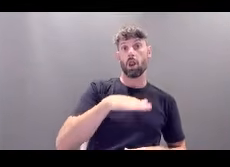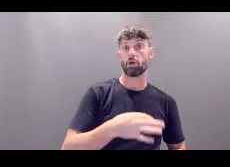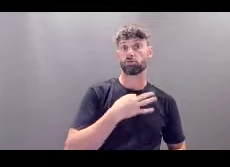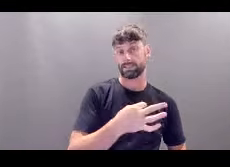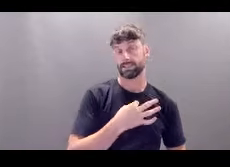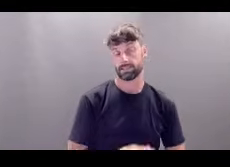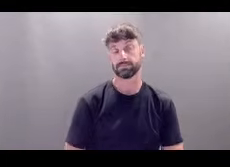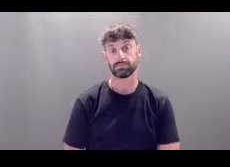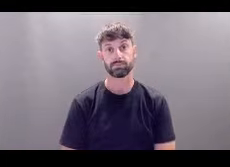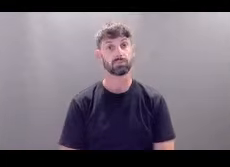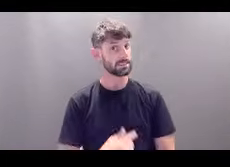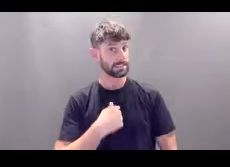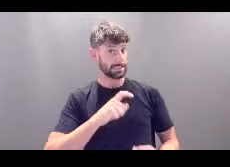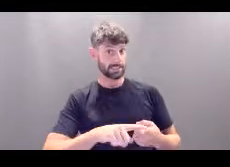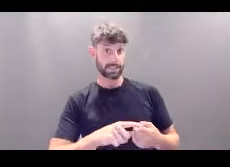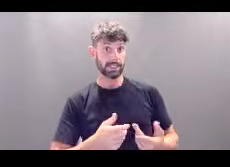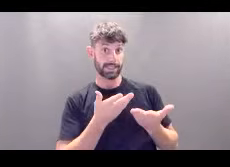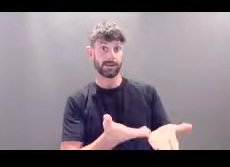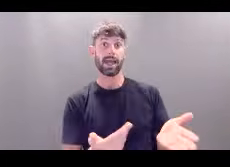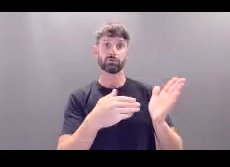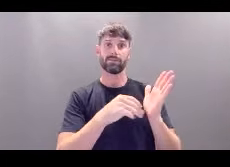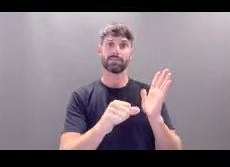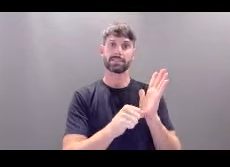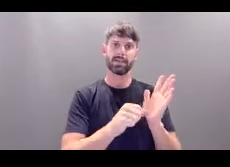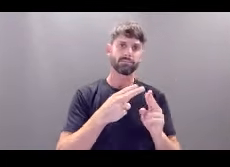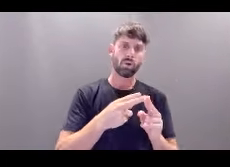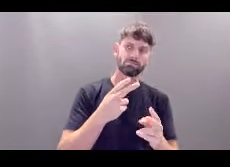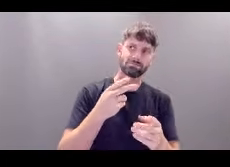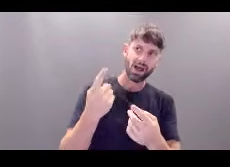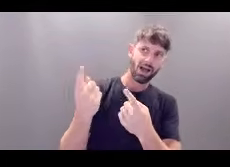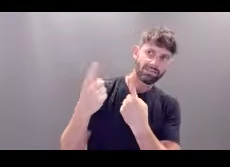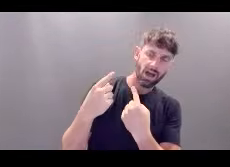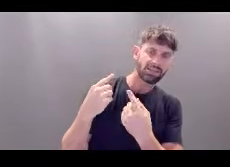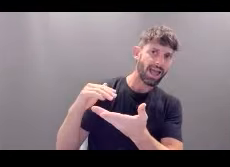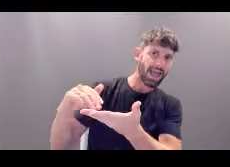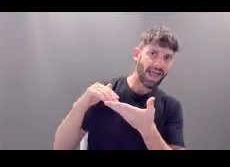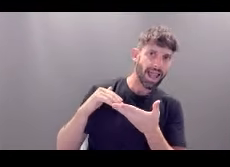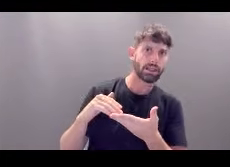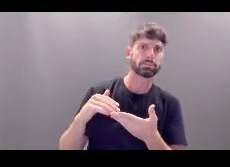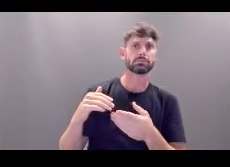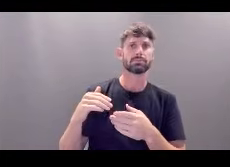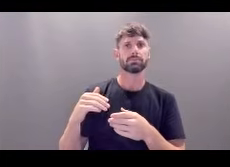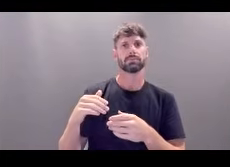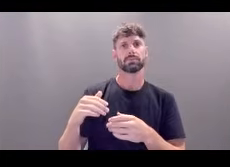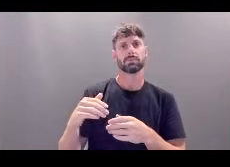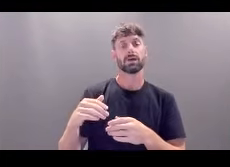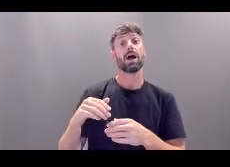We provide extra funding for advice or assessment for mid or higher cost AT.